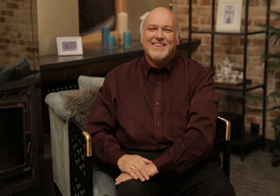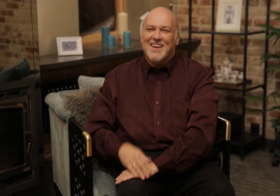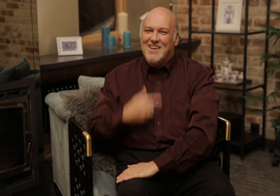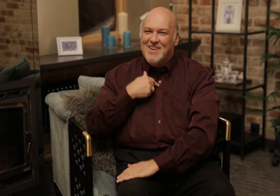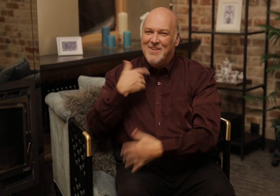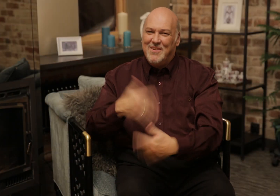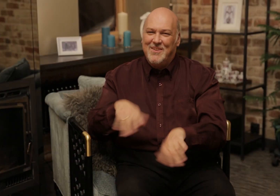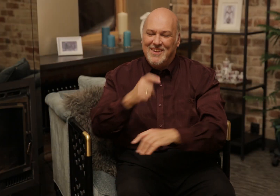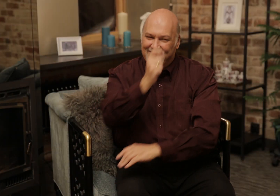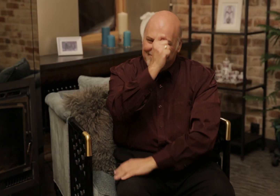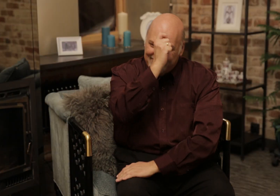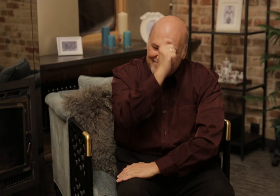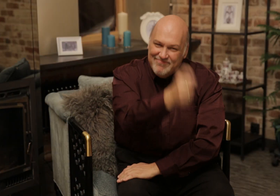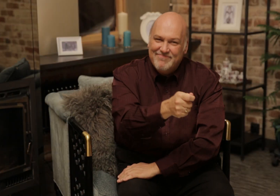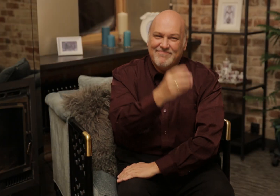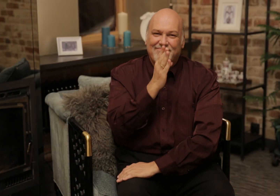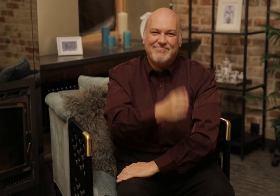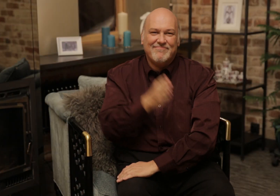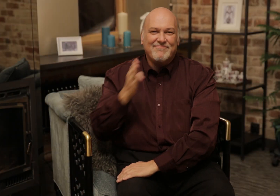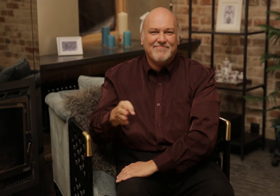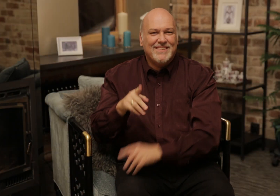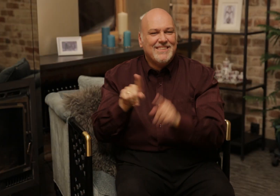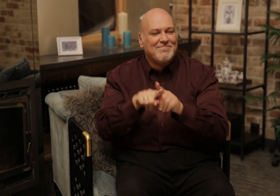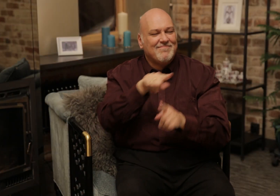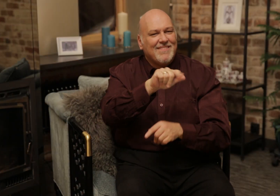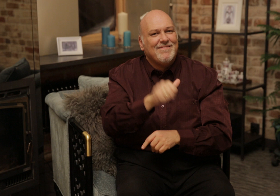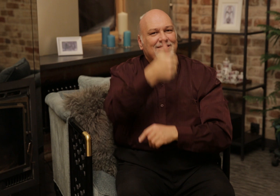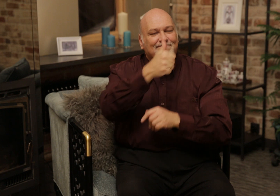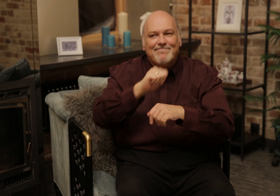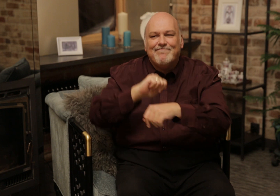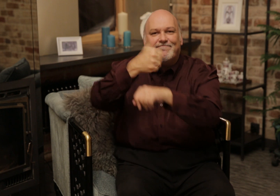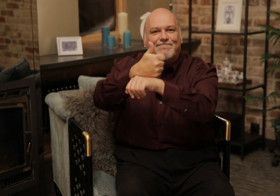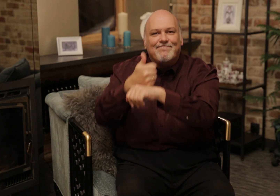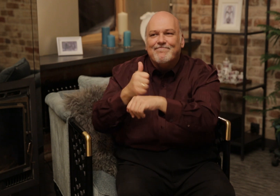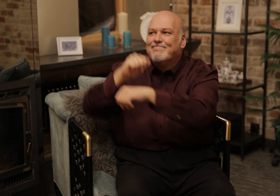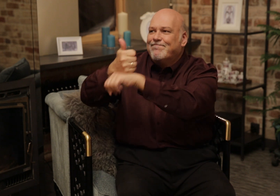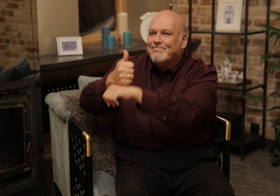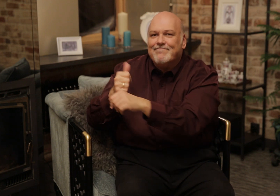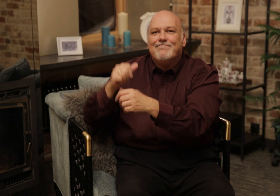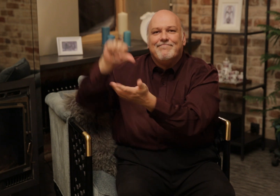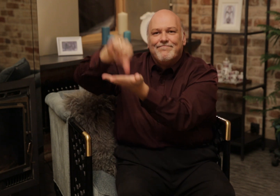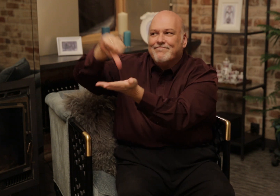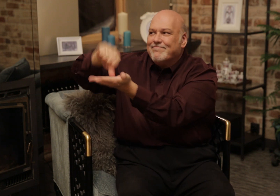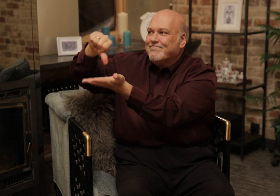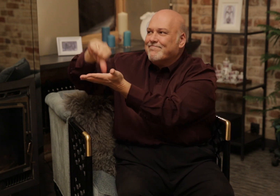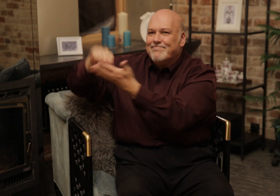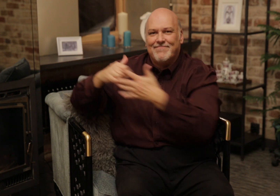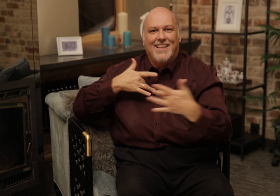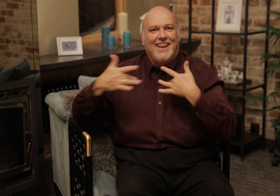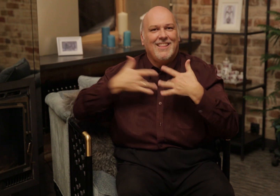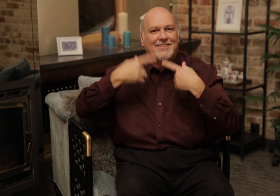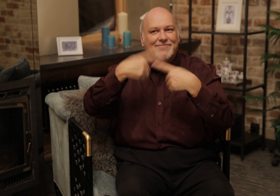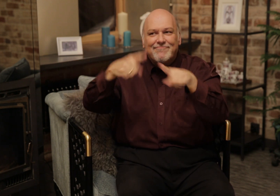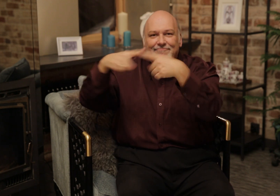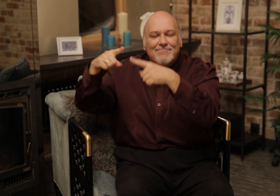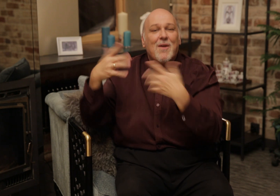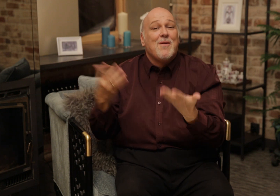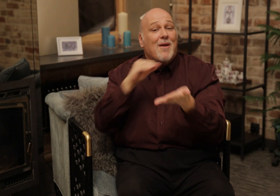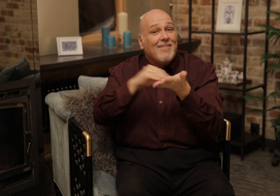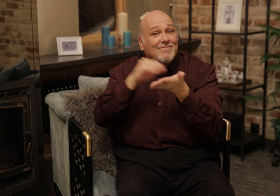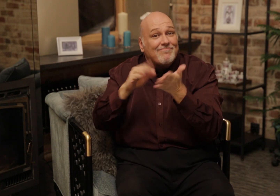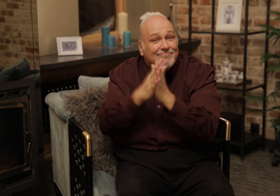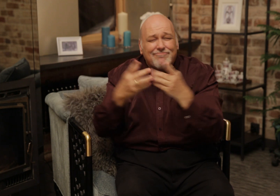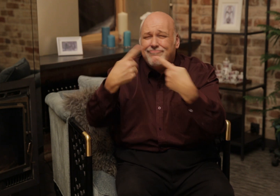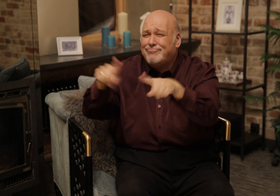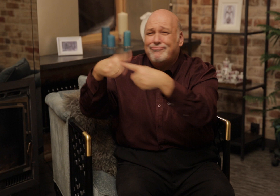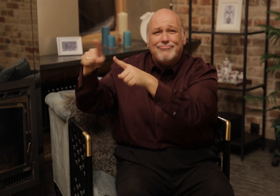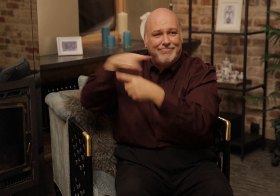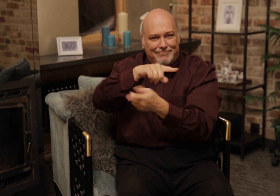I salute Bernard Bragg for the theatres he set up, and the works he has written.